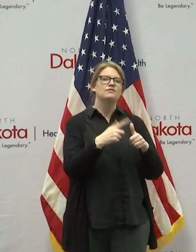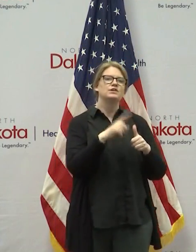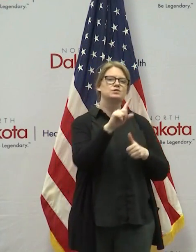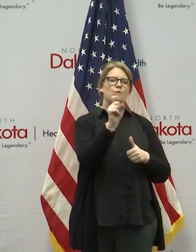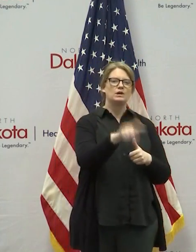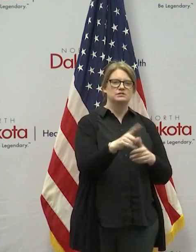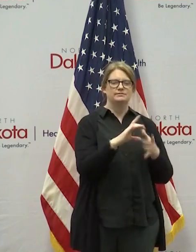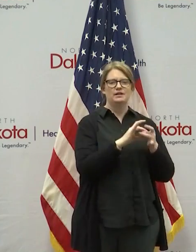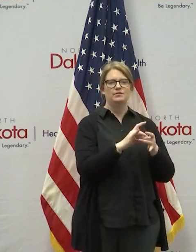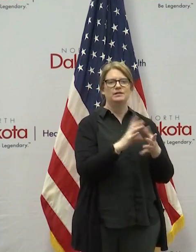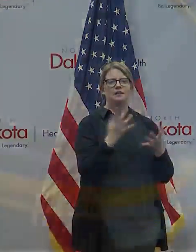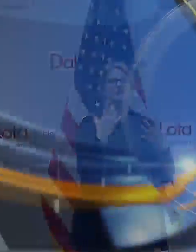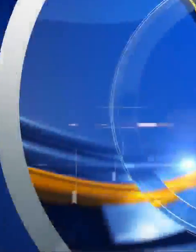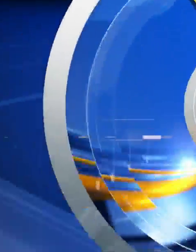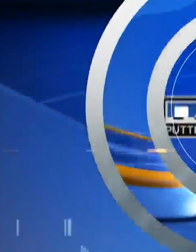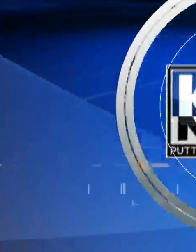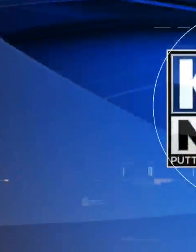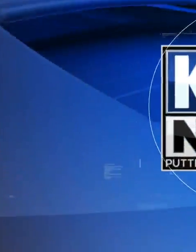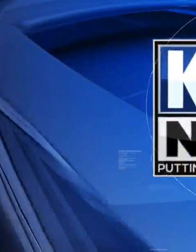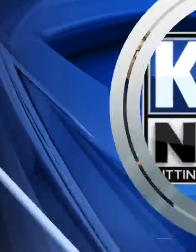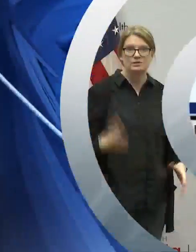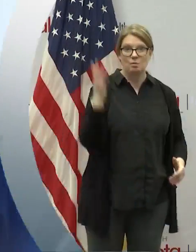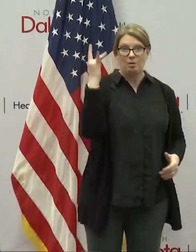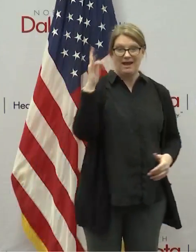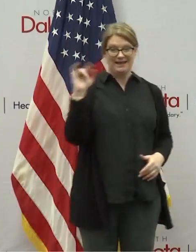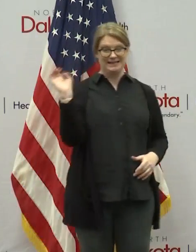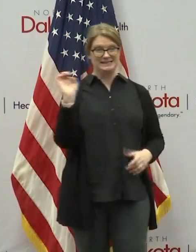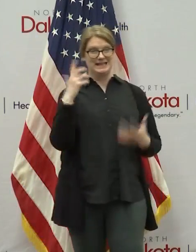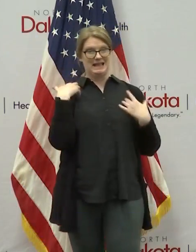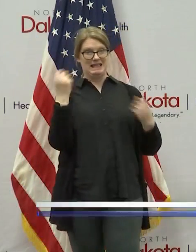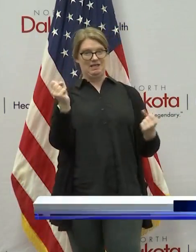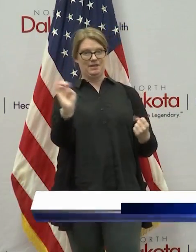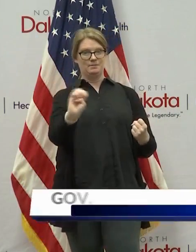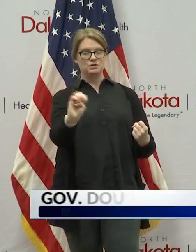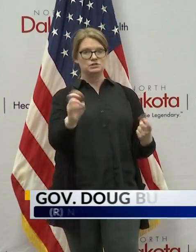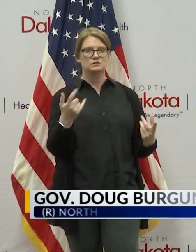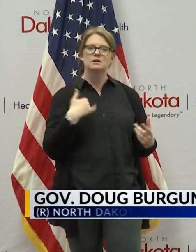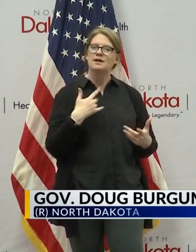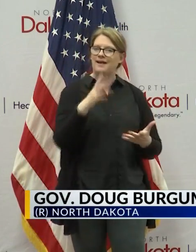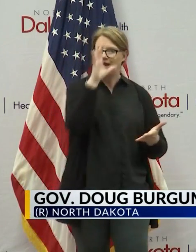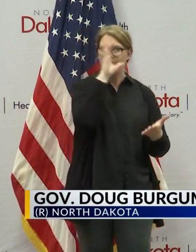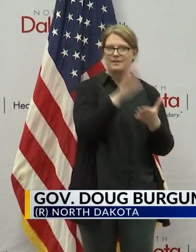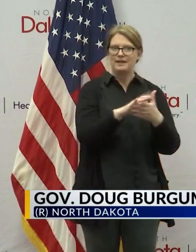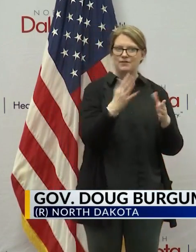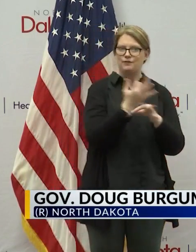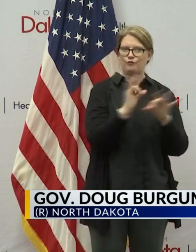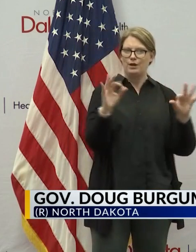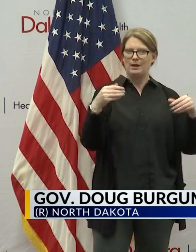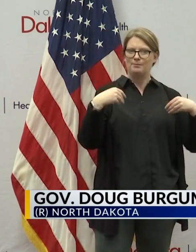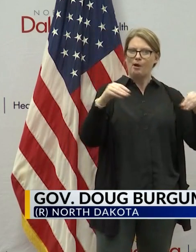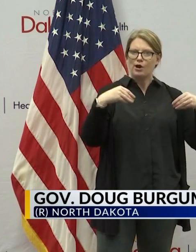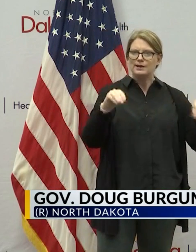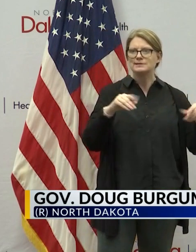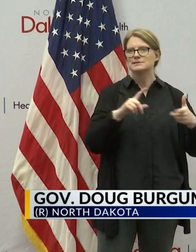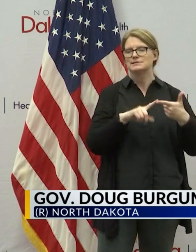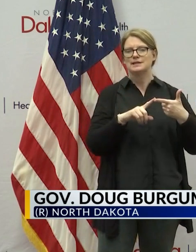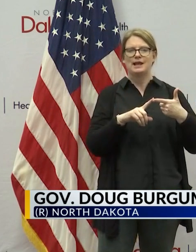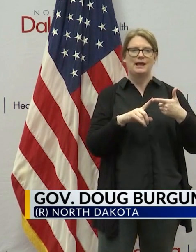THEIR FIRST WEEK WILL BE RETROACTIVELY PAID. "EVEN AS SOMEONE WHO BELIEVES IN FREE MARKETS AND BELIEVES IN